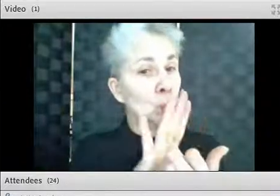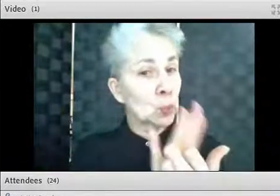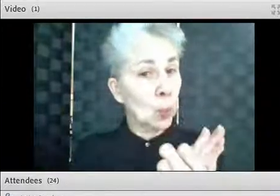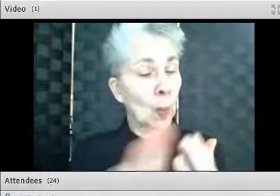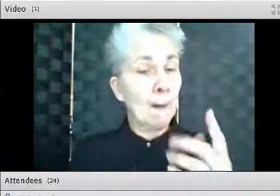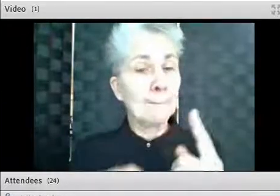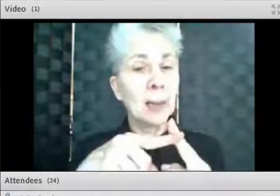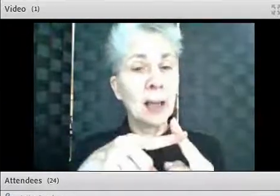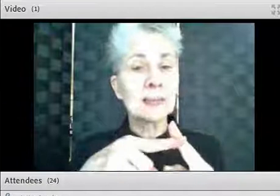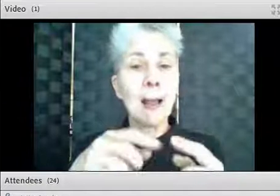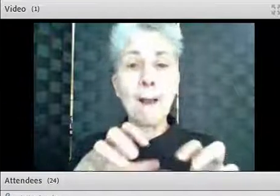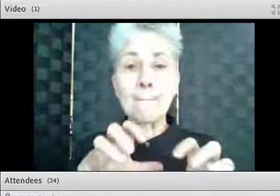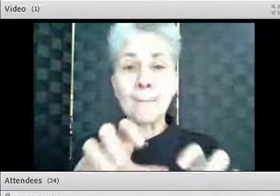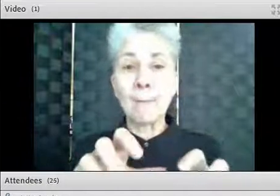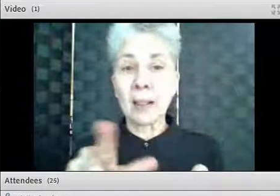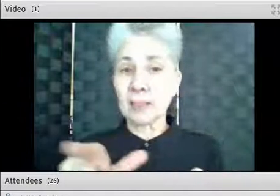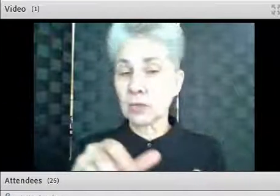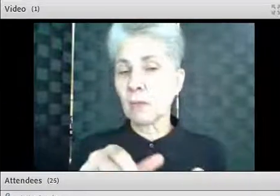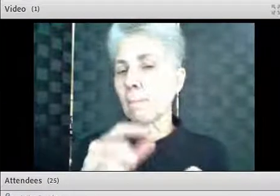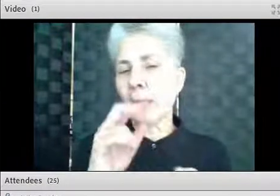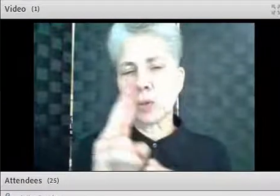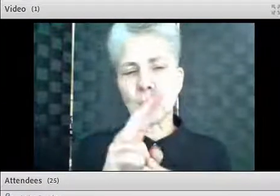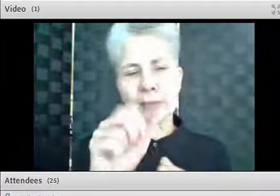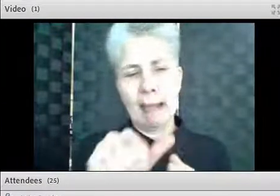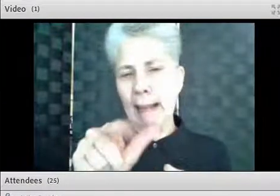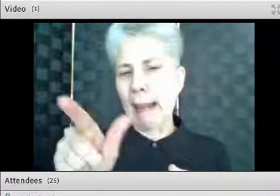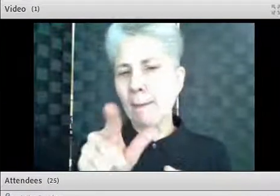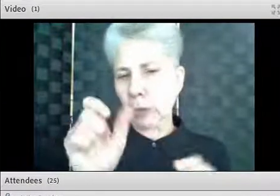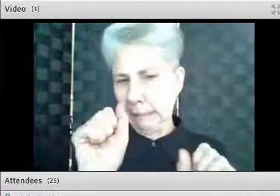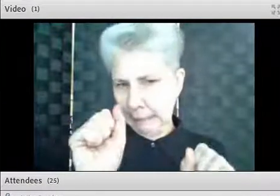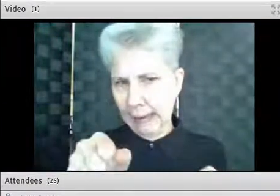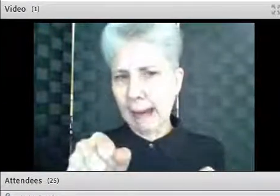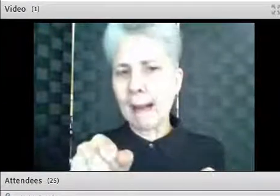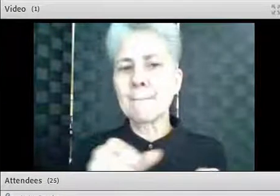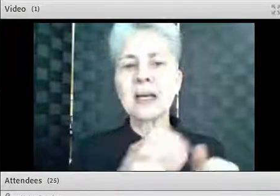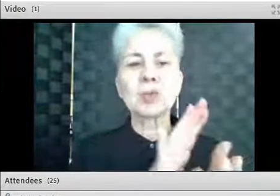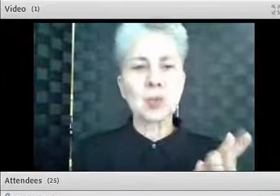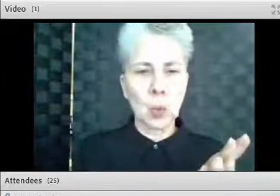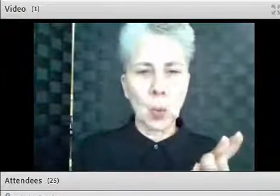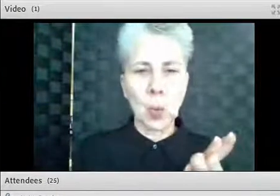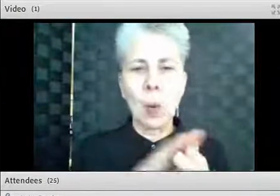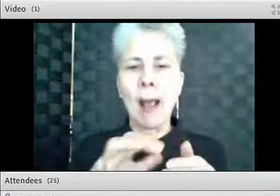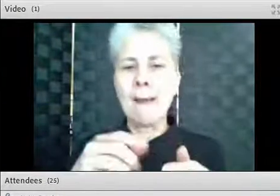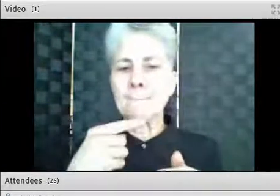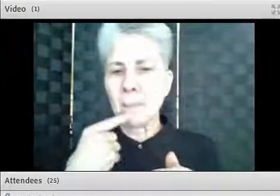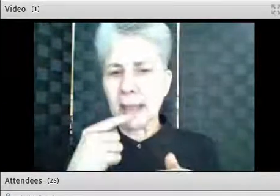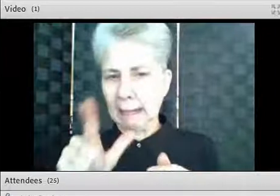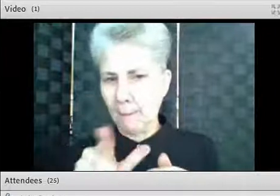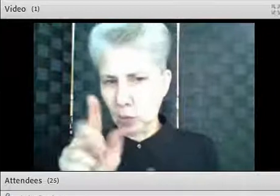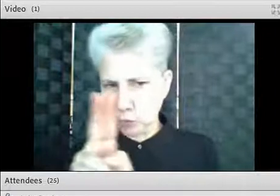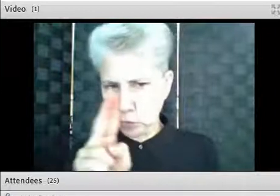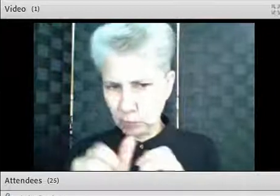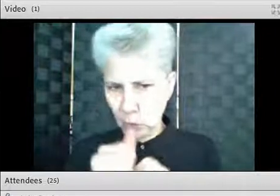but it can be used really by any library, but that's primarily used by school and public libraries, and then the Library of Congress Classification,